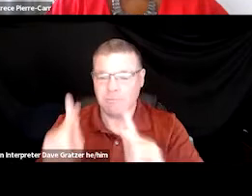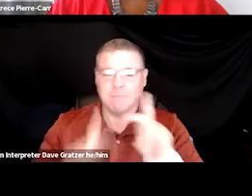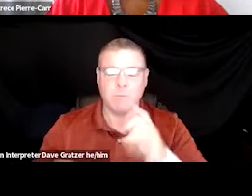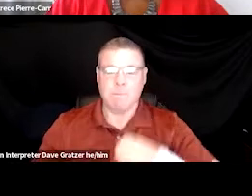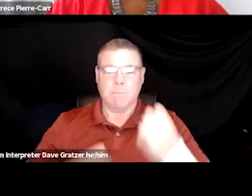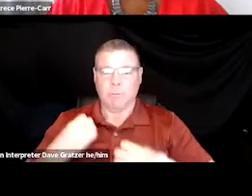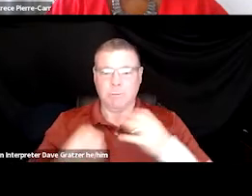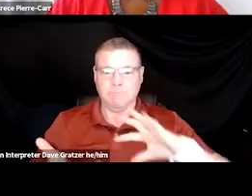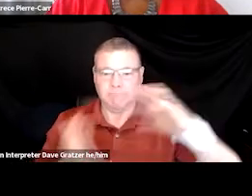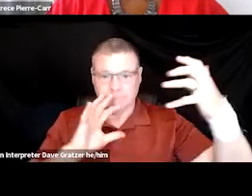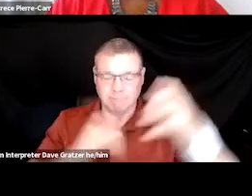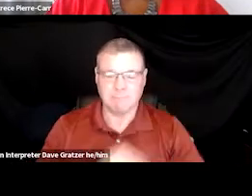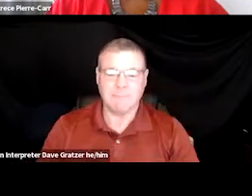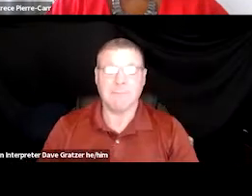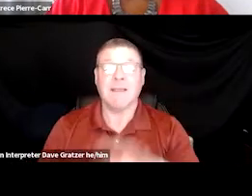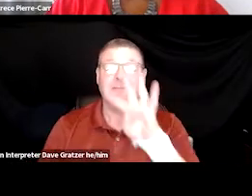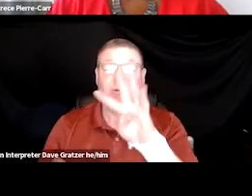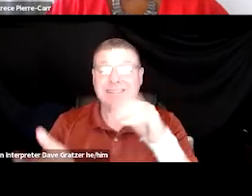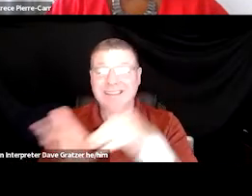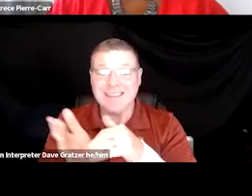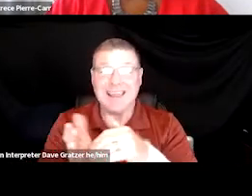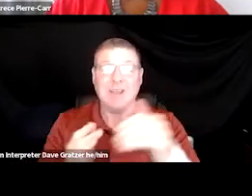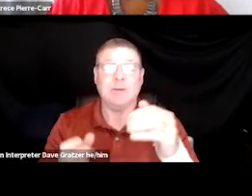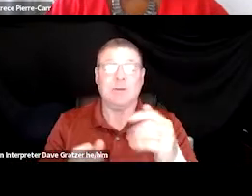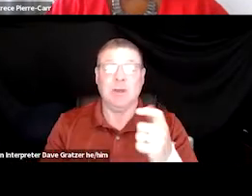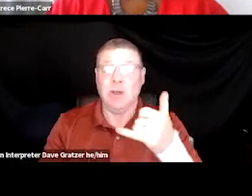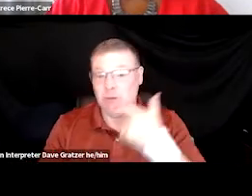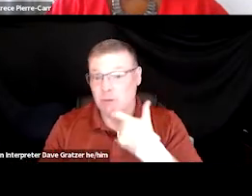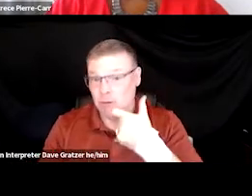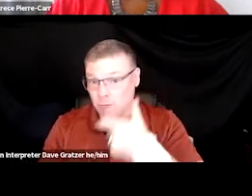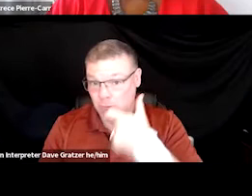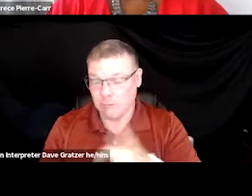46,000 calls received in 2005, 3.6 million calls, chats